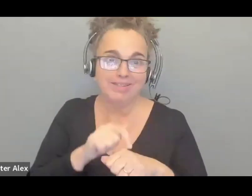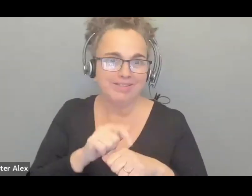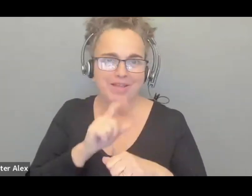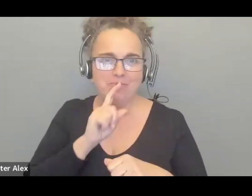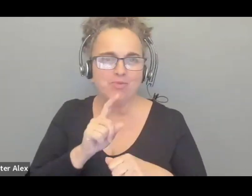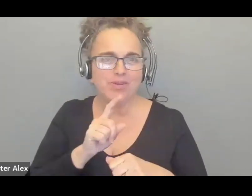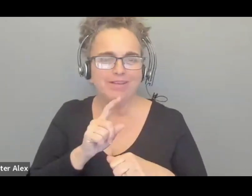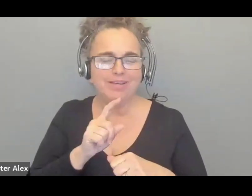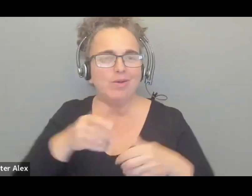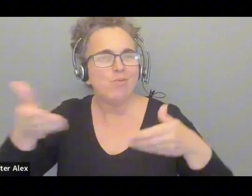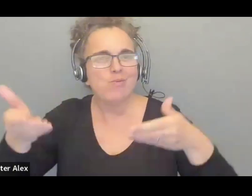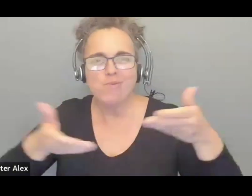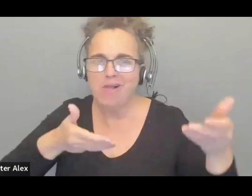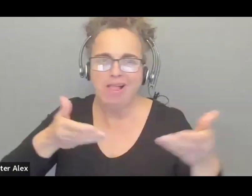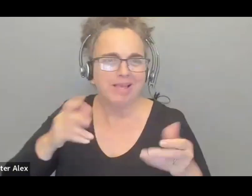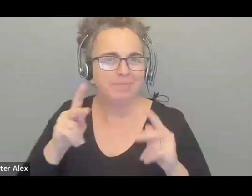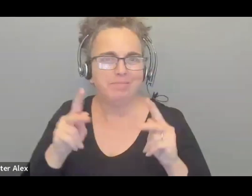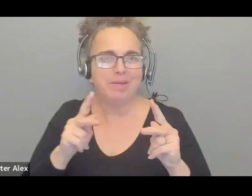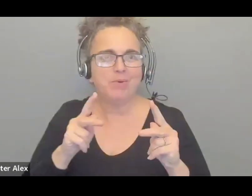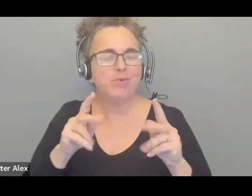to people working on accessibility and disability.